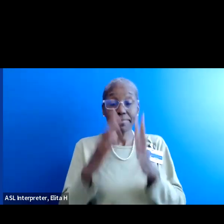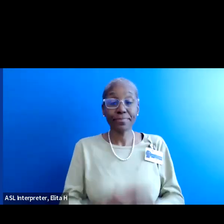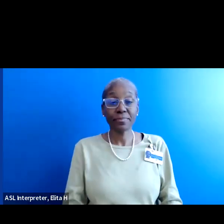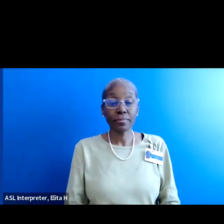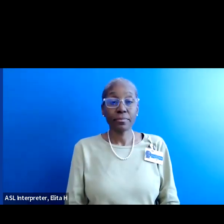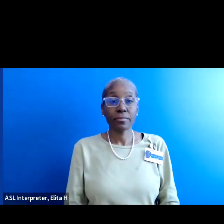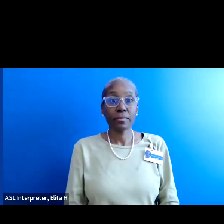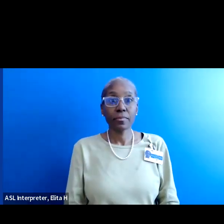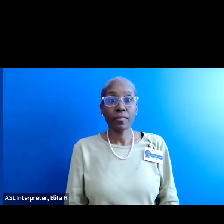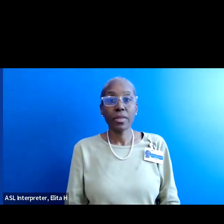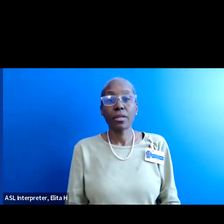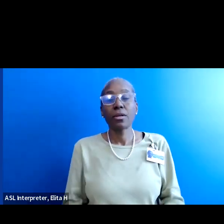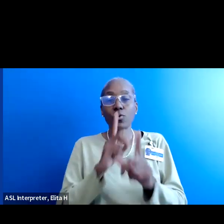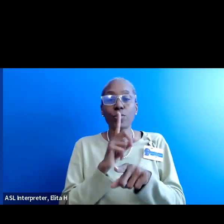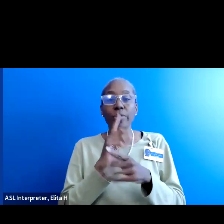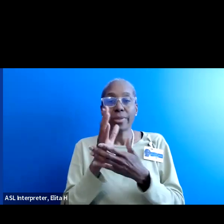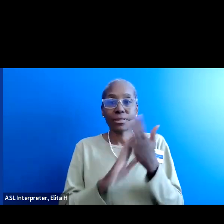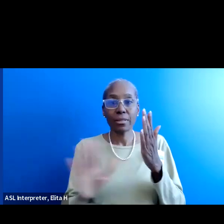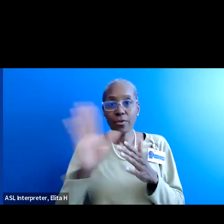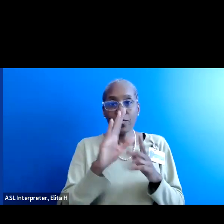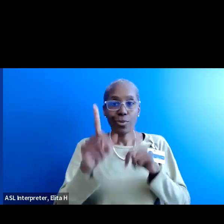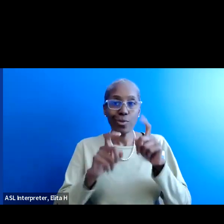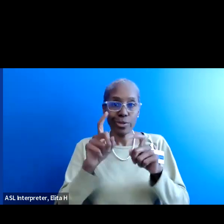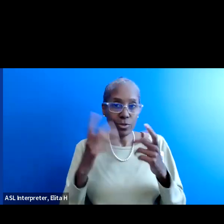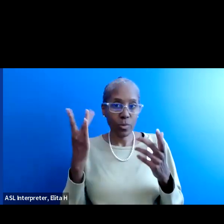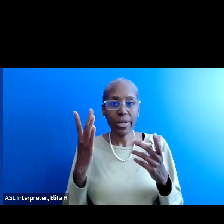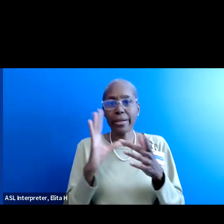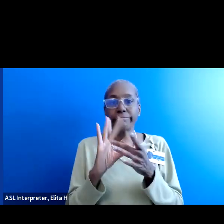response to some of these questions because, as I mentioned, I've been